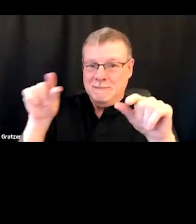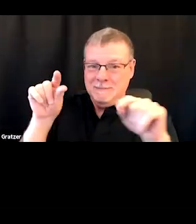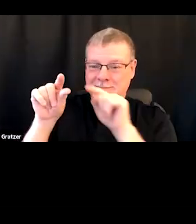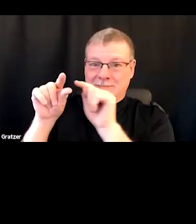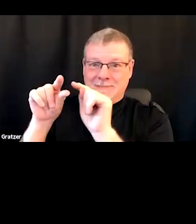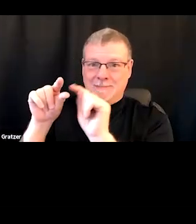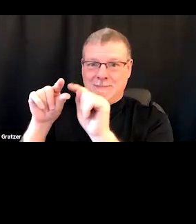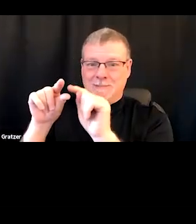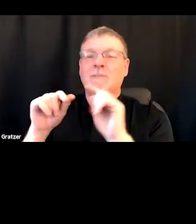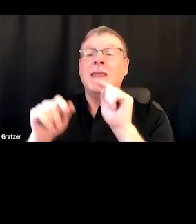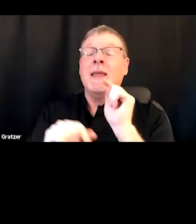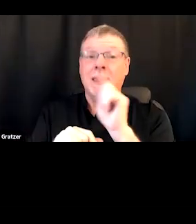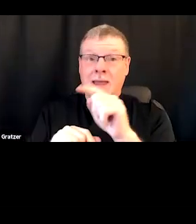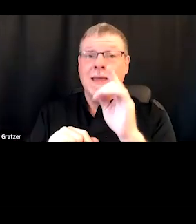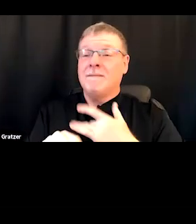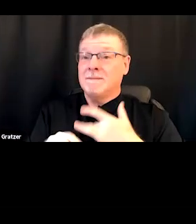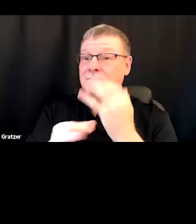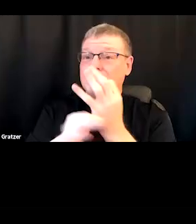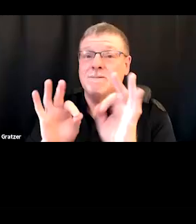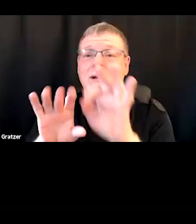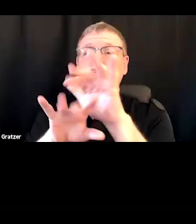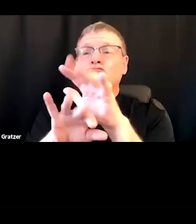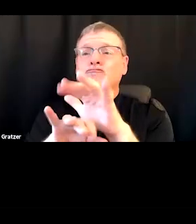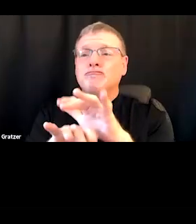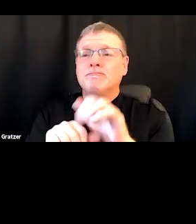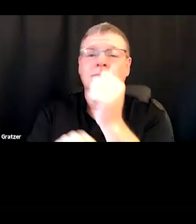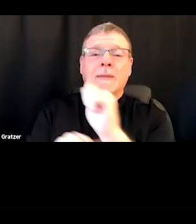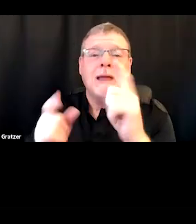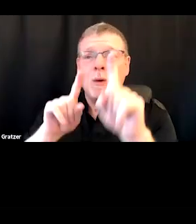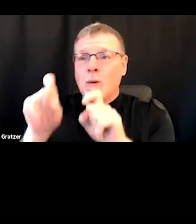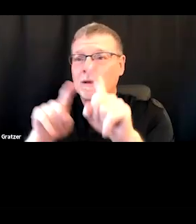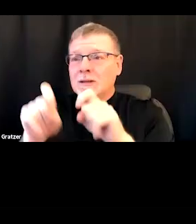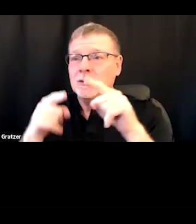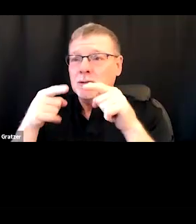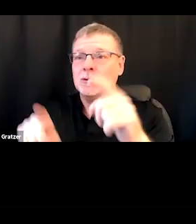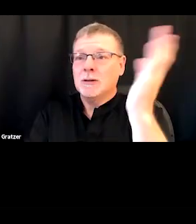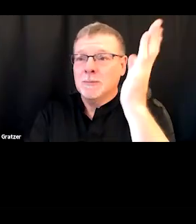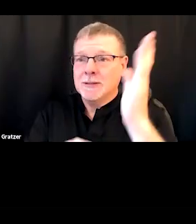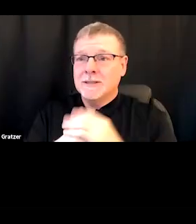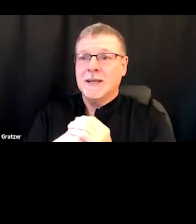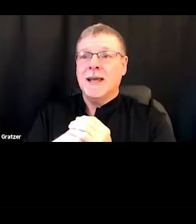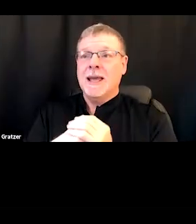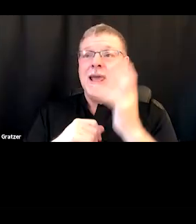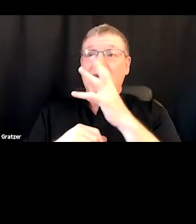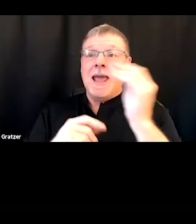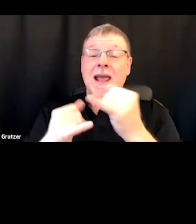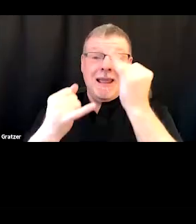And there, feel free to enter any questions you may have throughout the presentations. And at the end of the presentations,